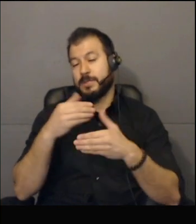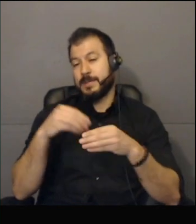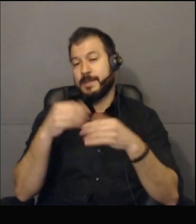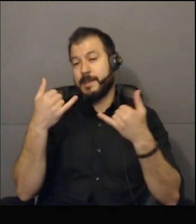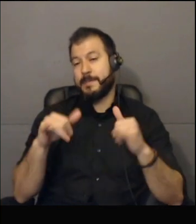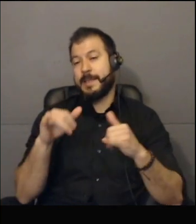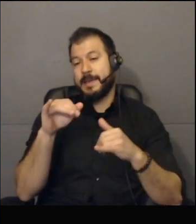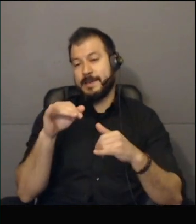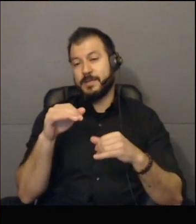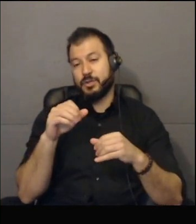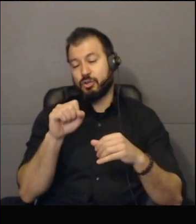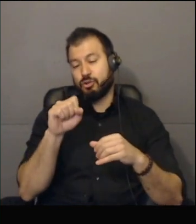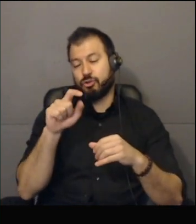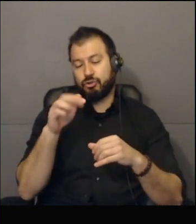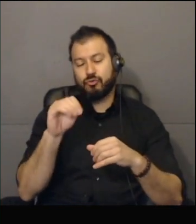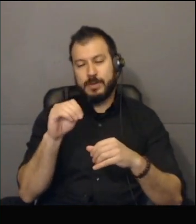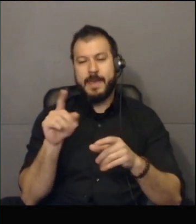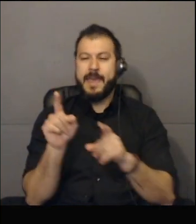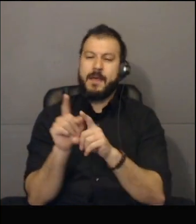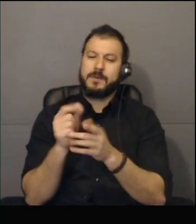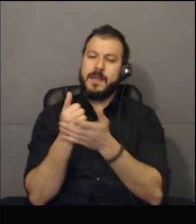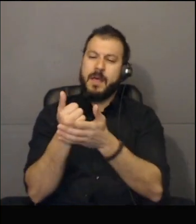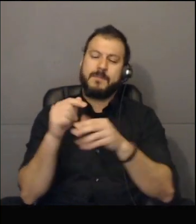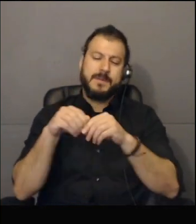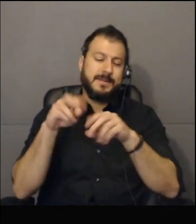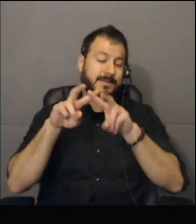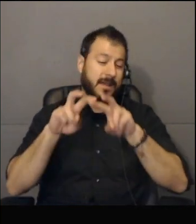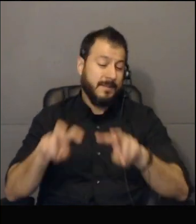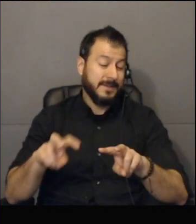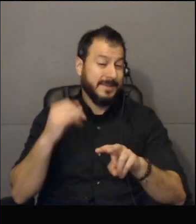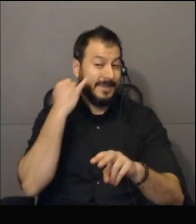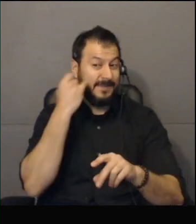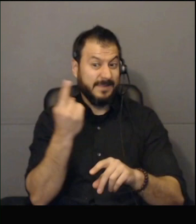with diagnostics in the case and or any issues.